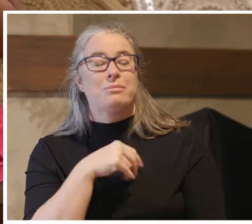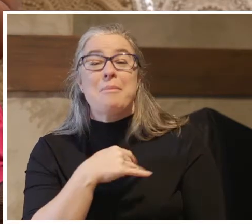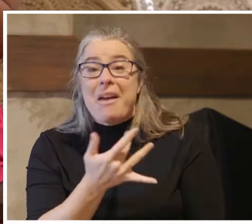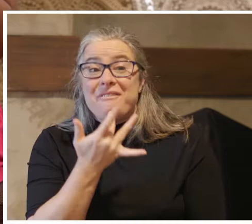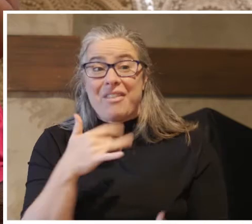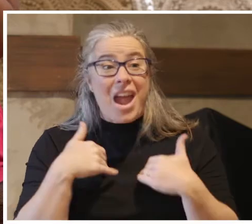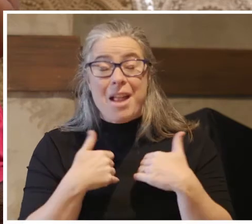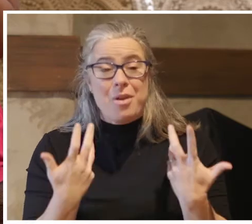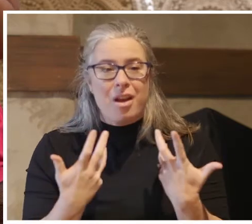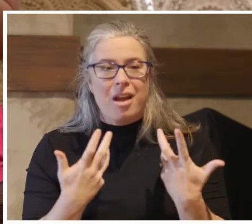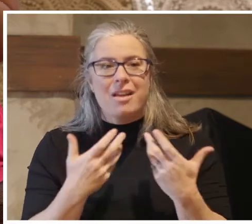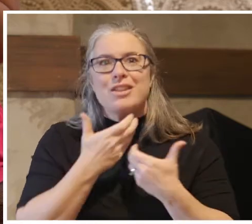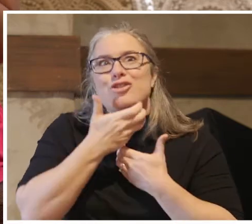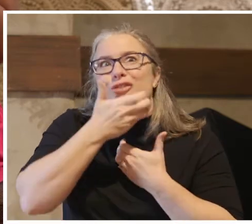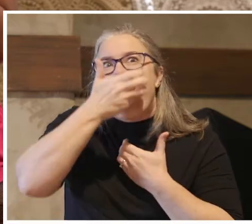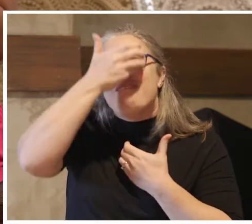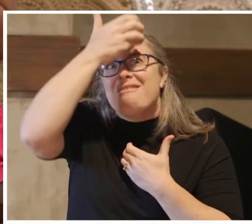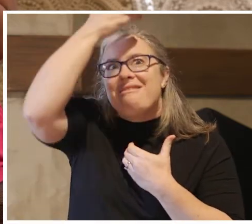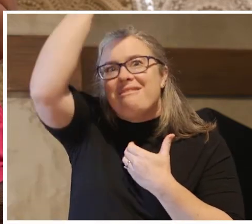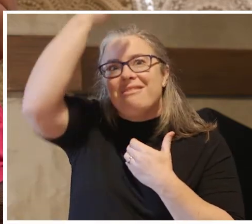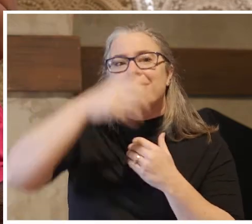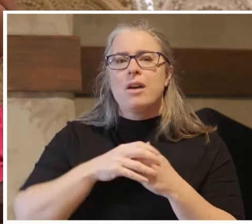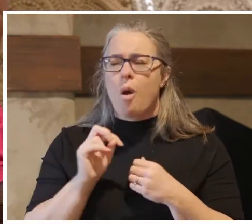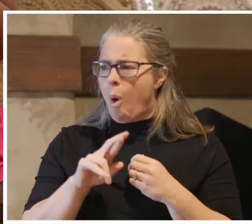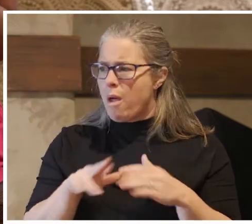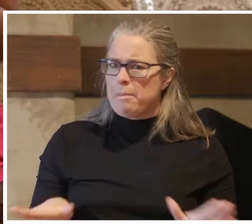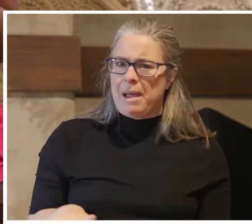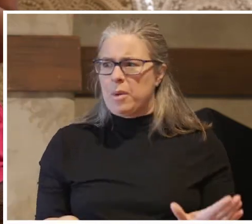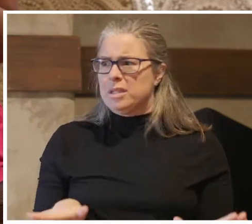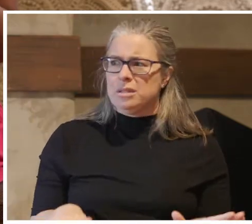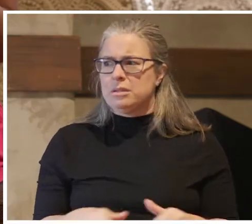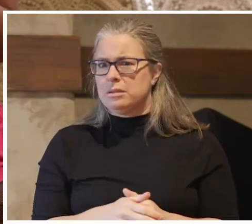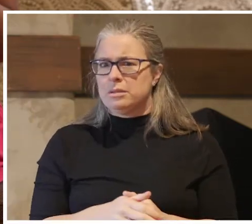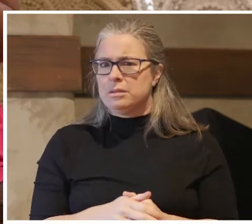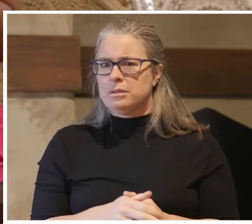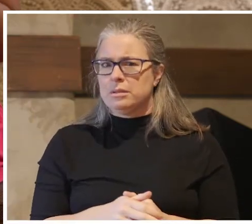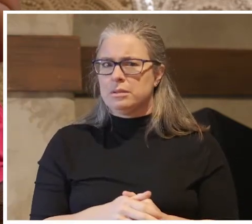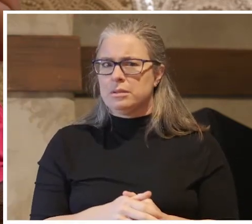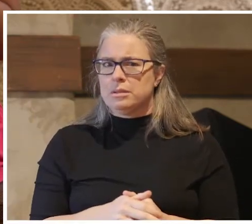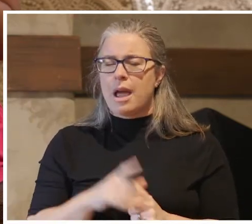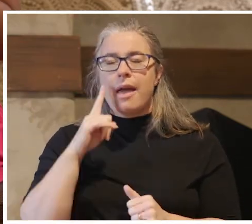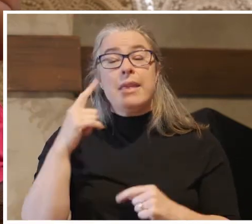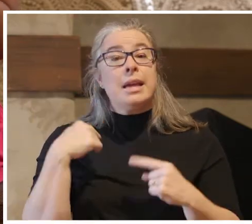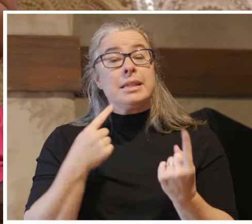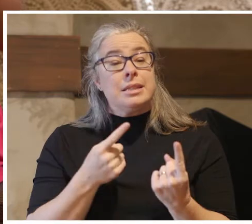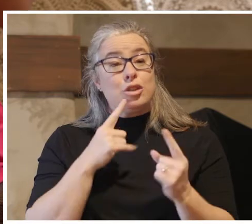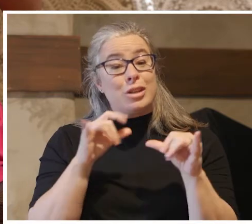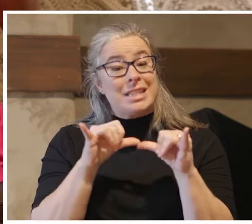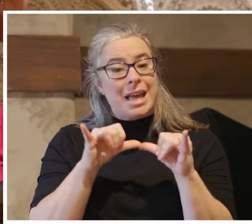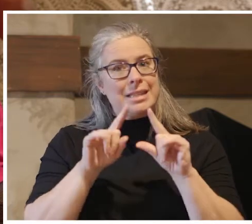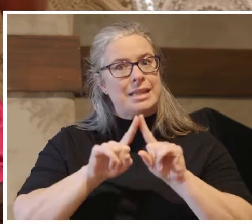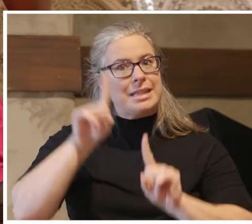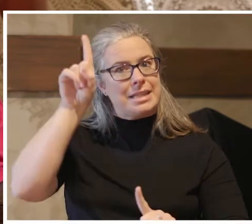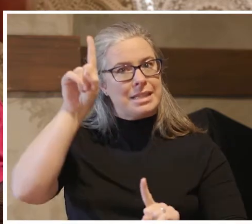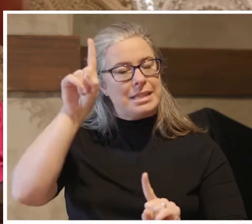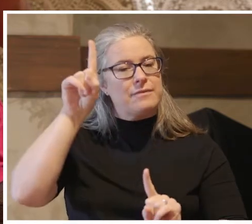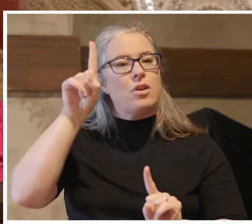My favorite animal is the giraffe, or the penguin! I think that since their sizes are so different,